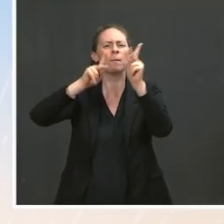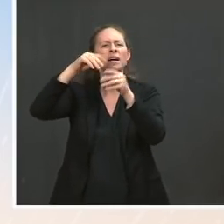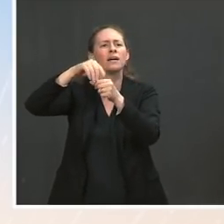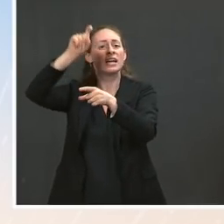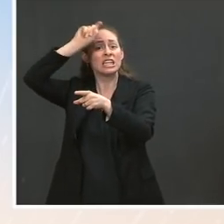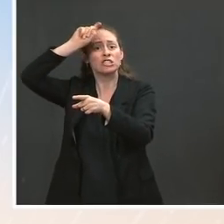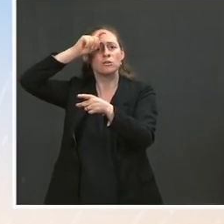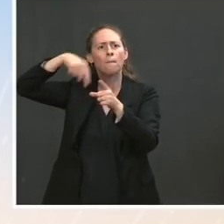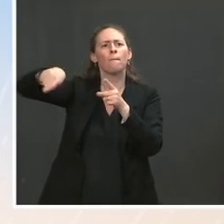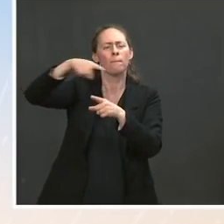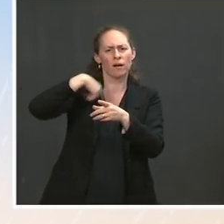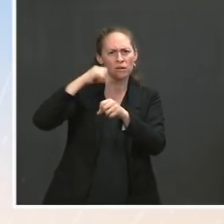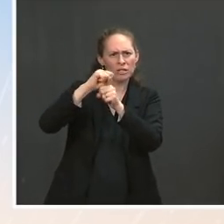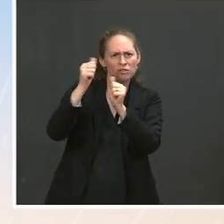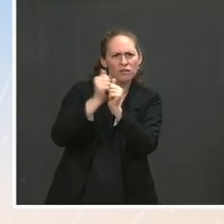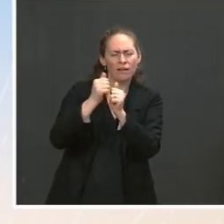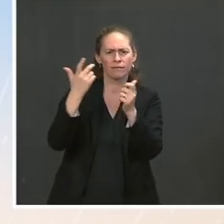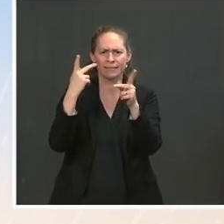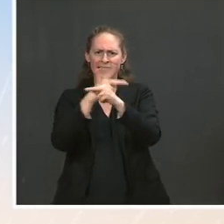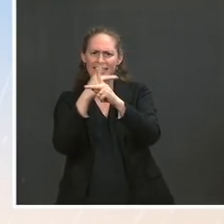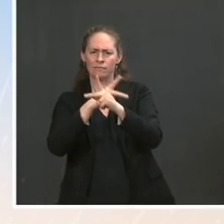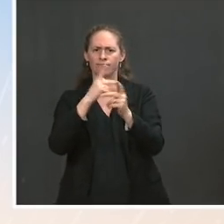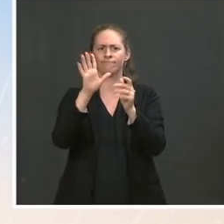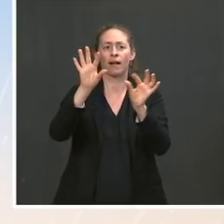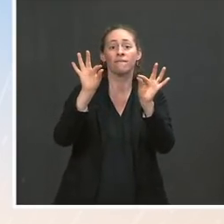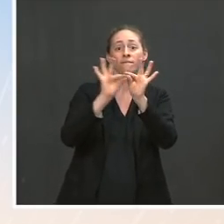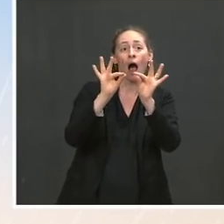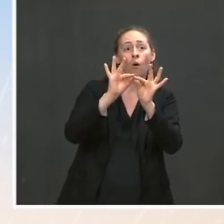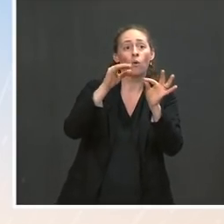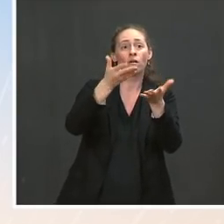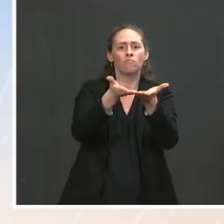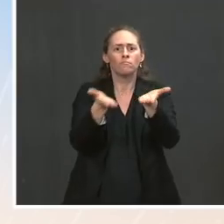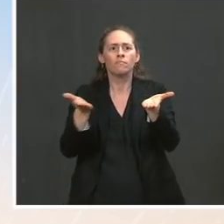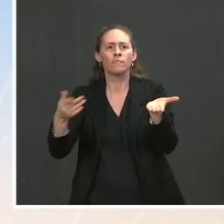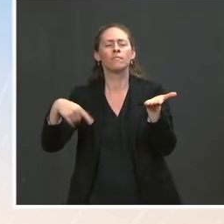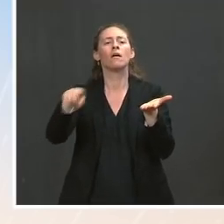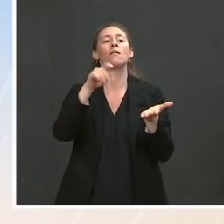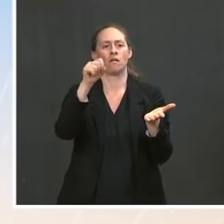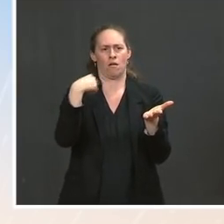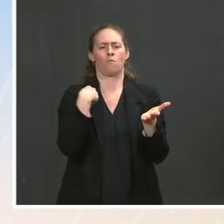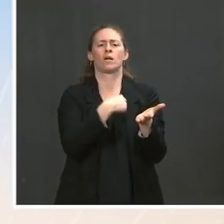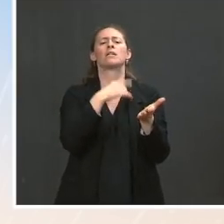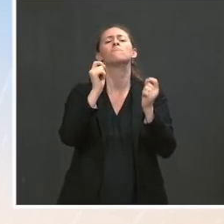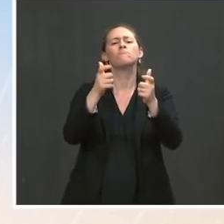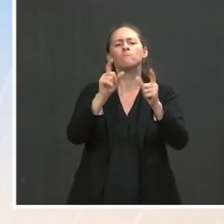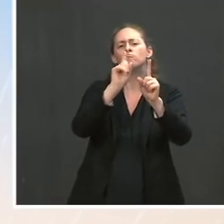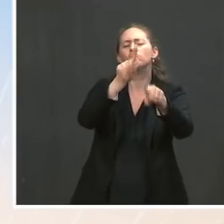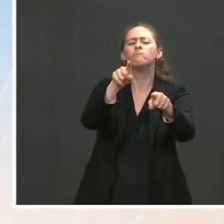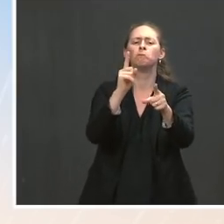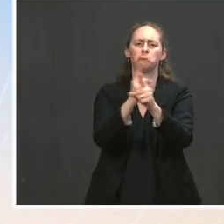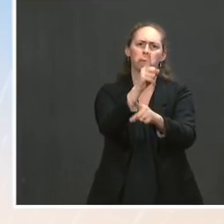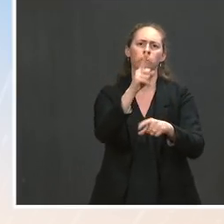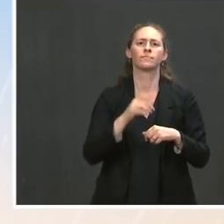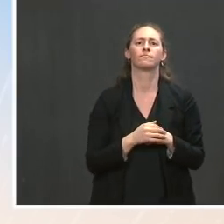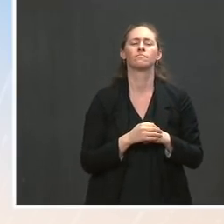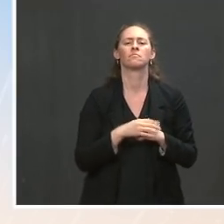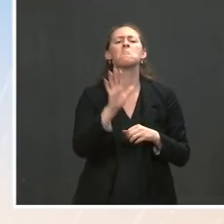and we'll respond appropriately if necessary, but it is something we're watching closely. The Press: And then on the pandemic, Dr. Redfield,